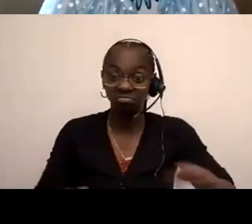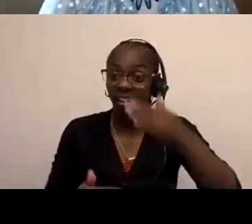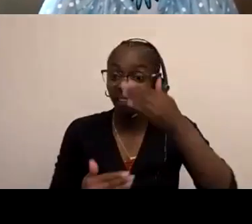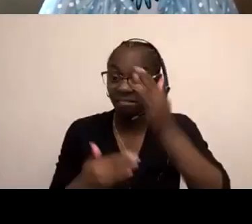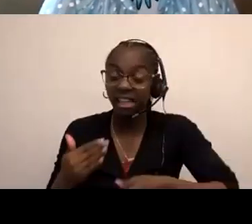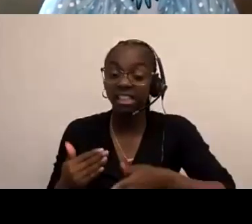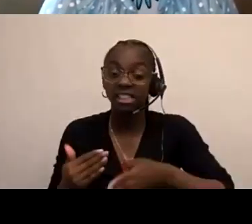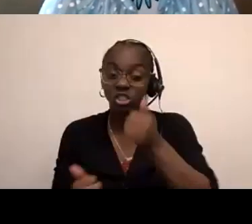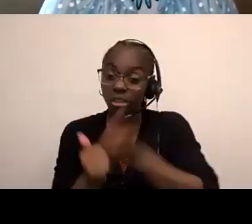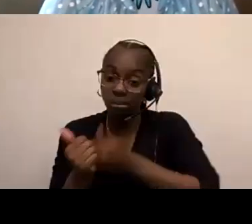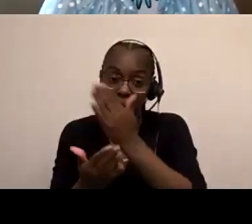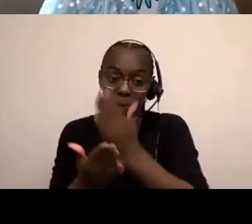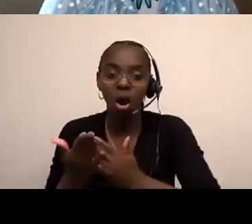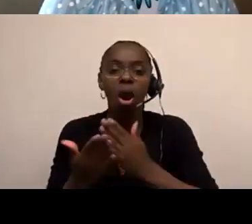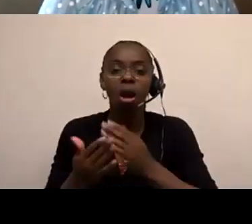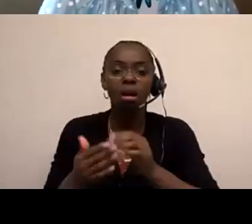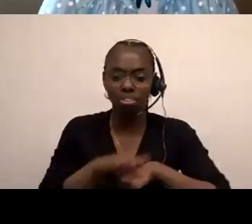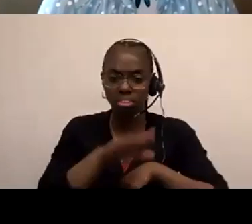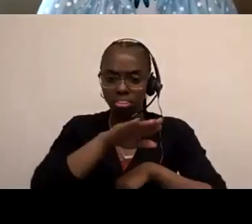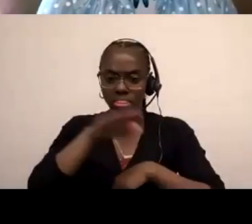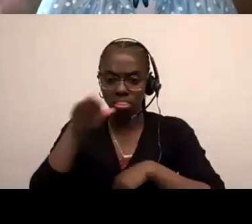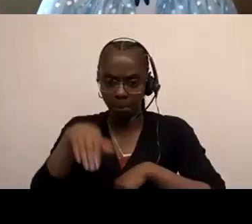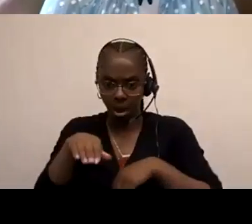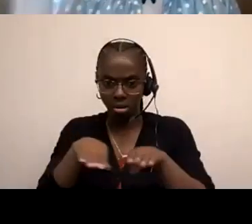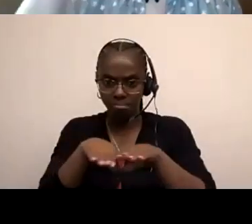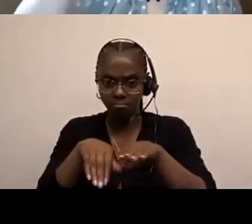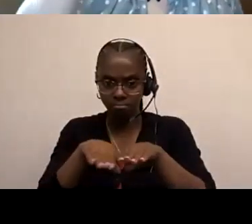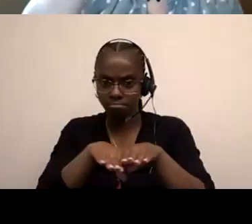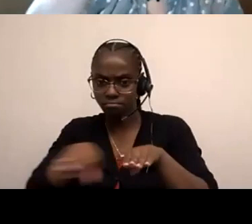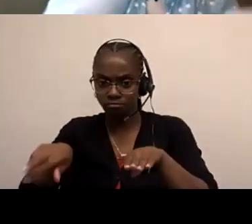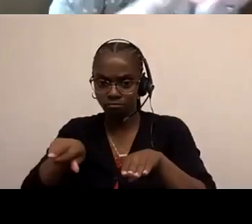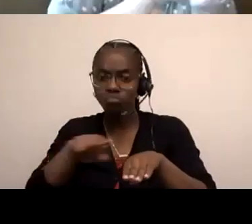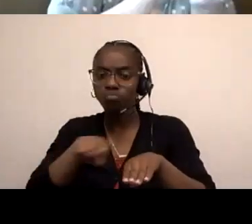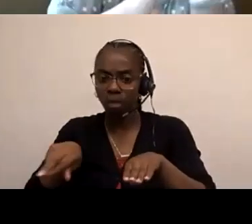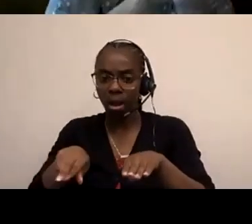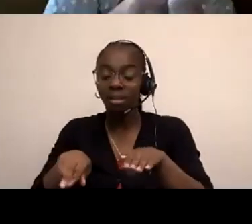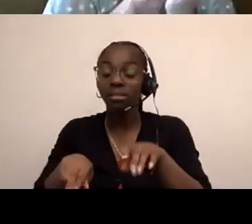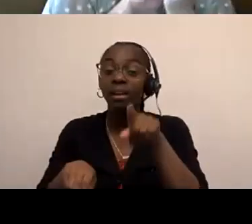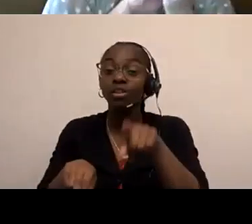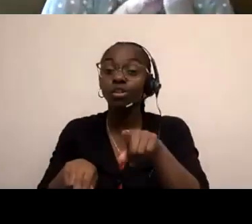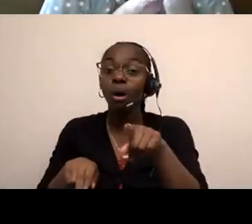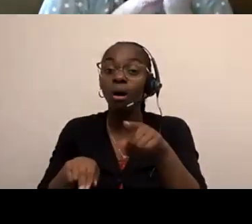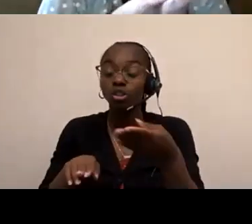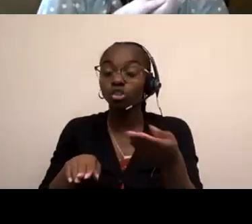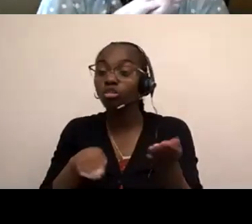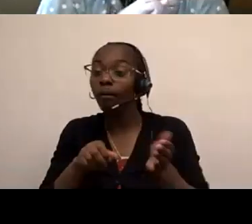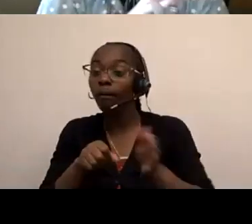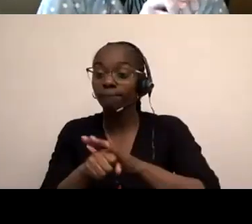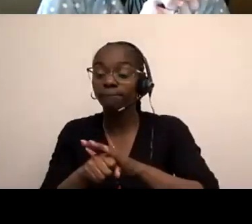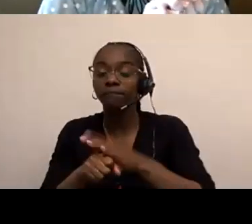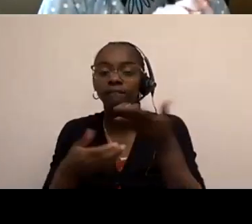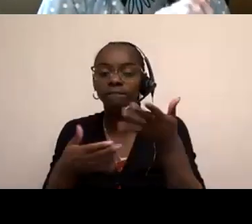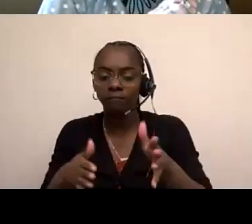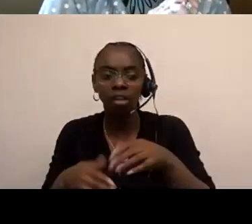OVER HERE AT THE BOTTOM RIGHT THEY TAKE IT AND PUT IT WHERE THEY FINISHED. SO, FOR EXAMPLE,